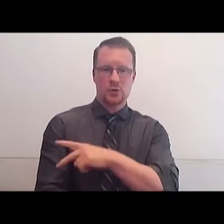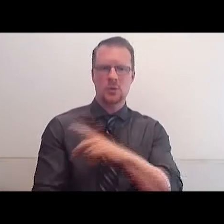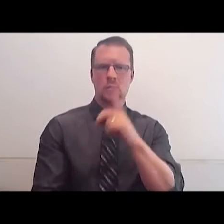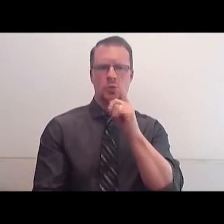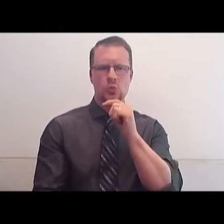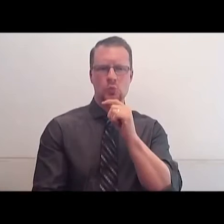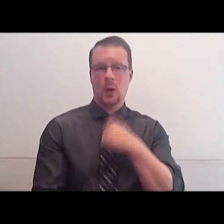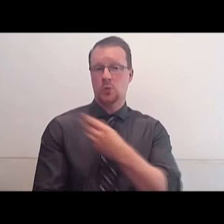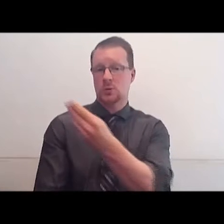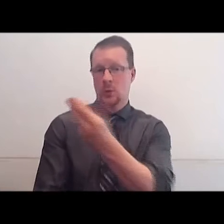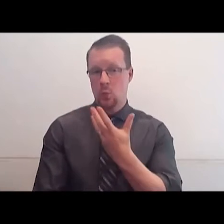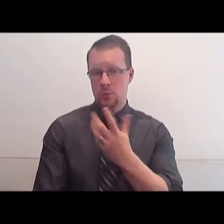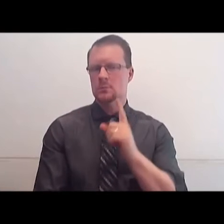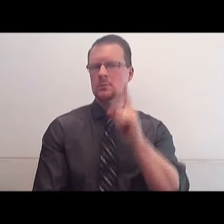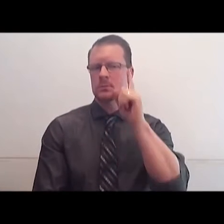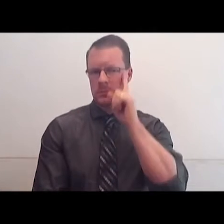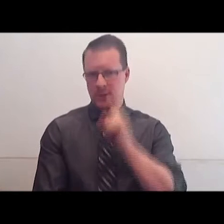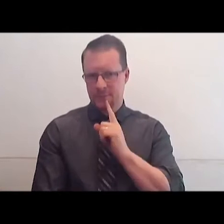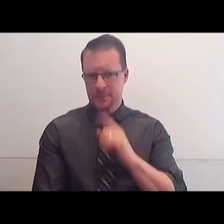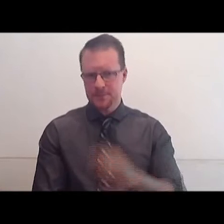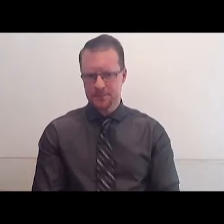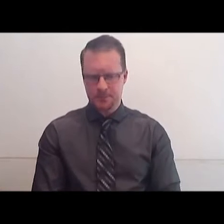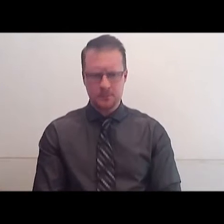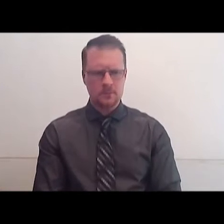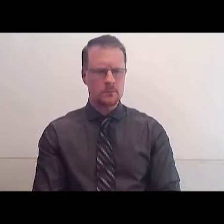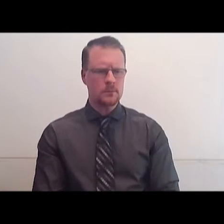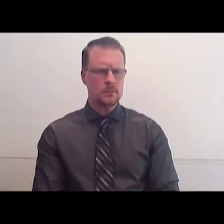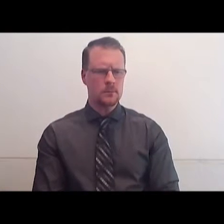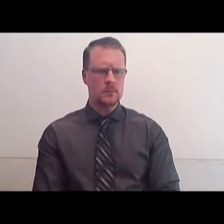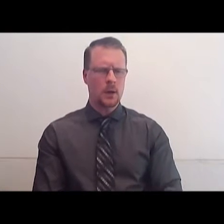to come down and evaluate a patient who I was told was deaf.